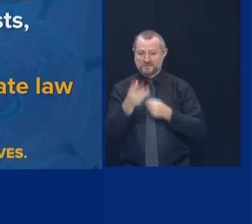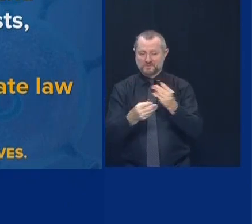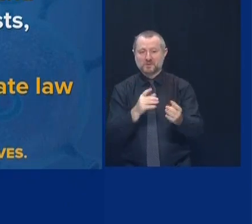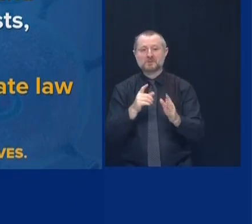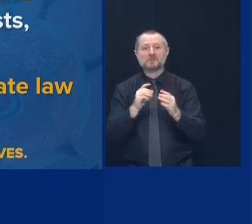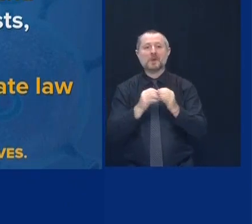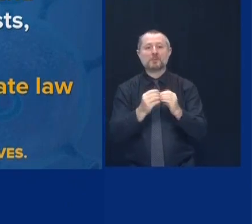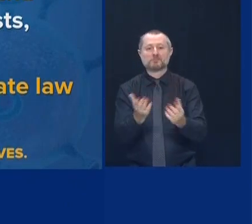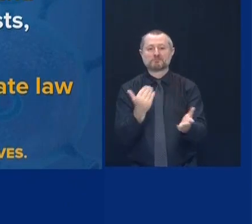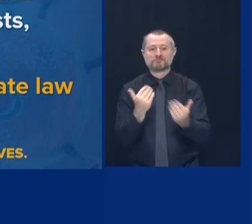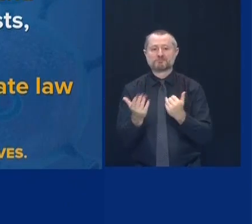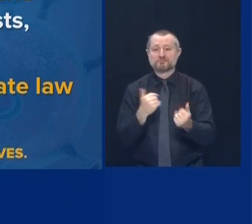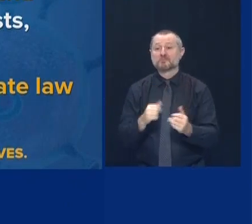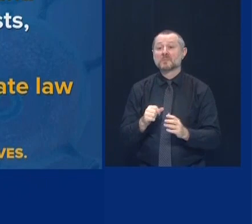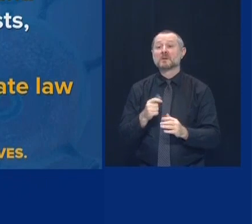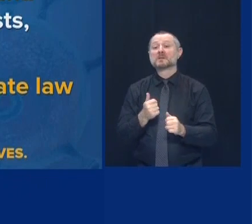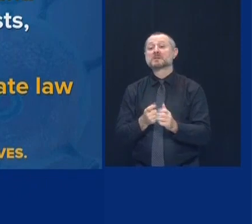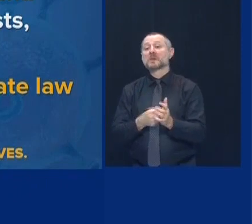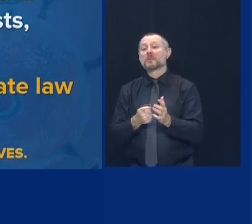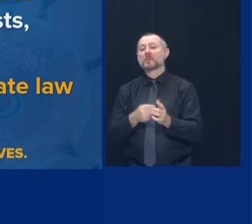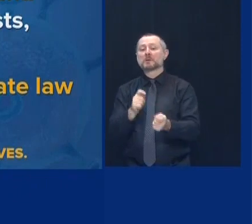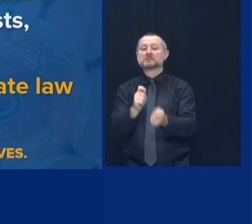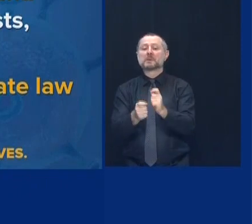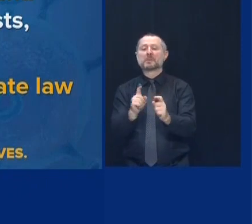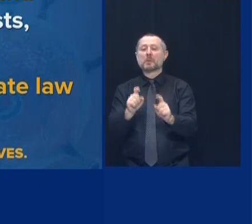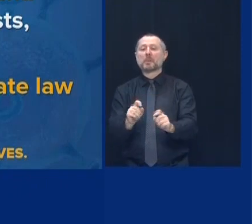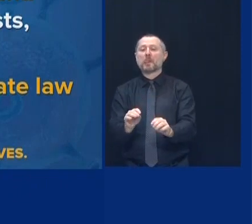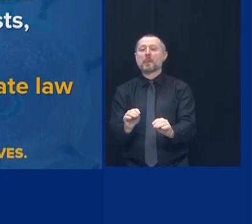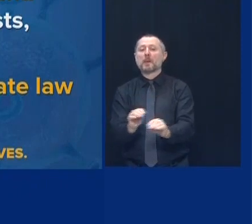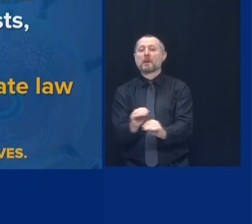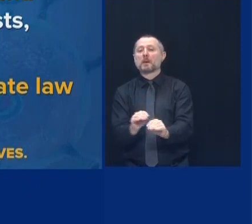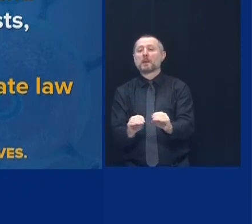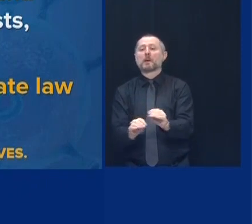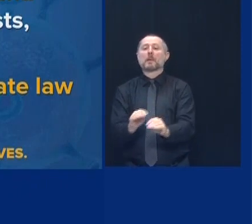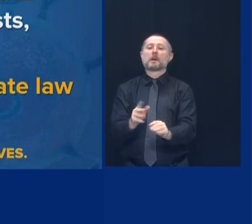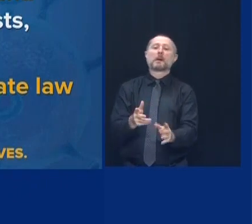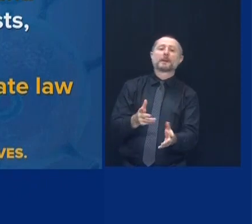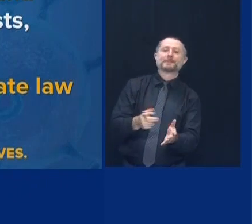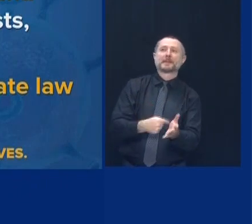SAYS THIS, WE DO ALL THE TESTING AND /%ñ SEND THEM THE NUMBERS.